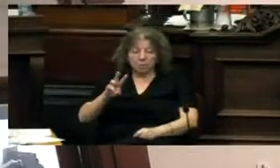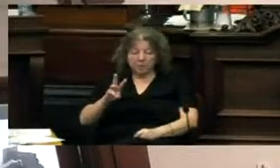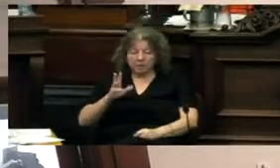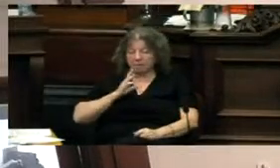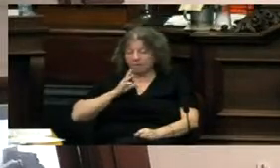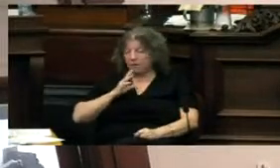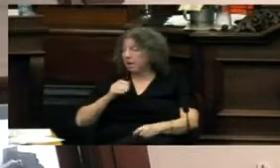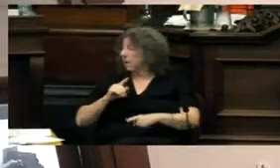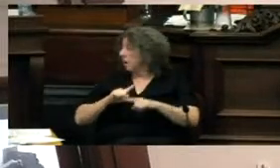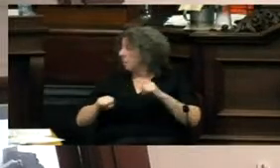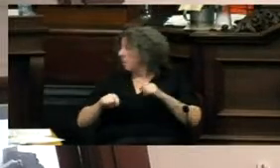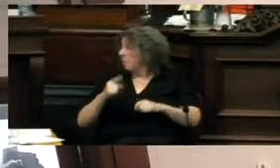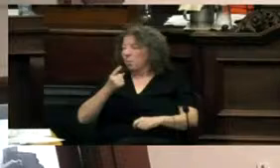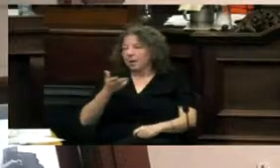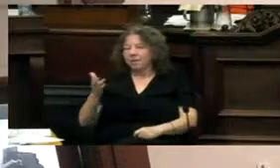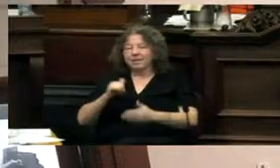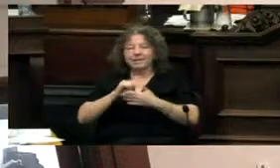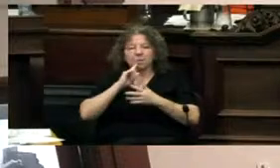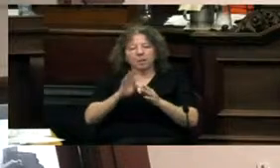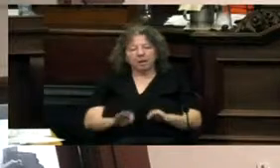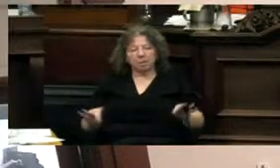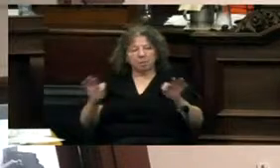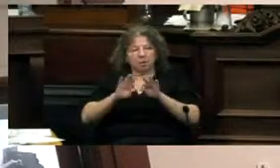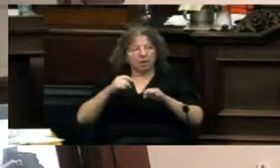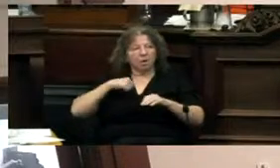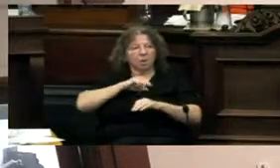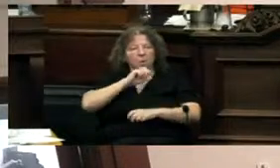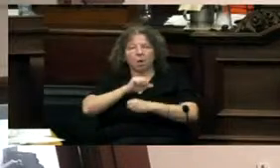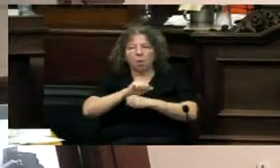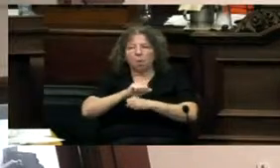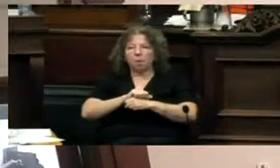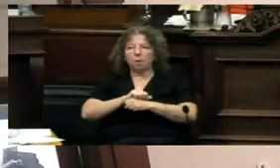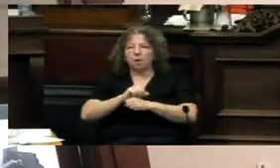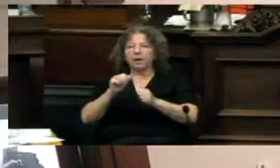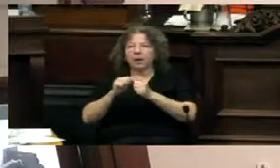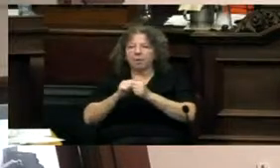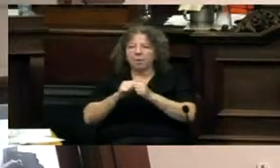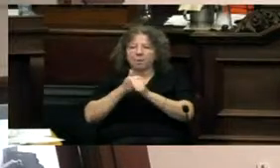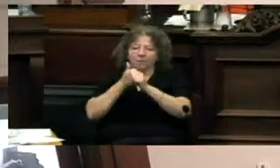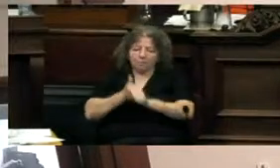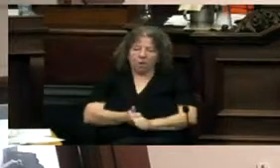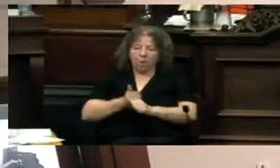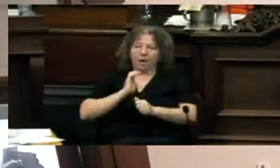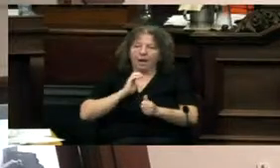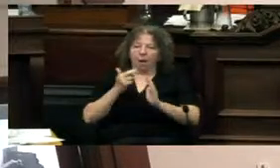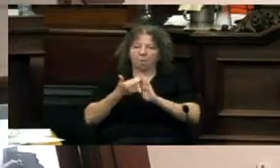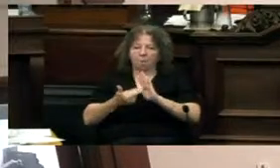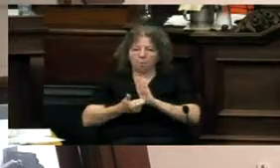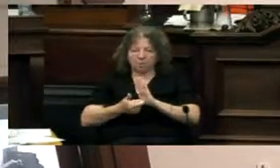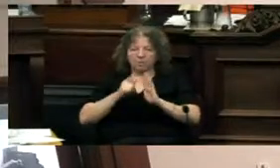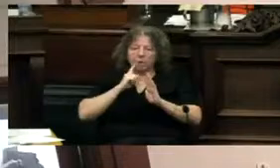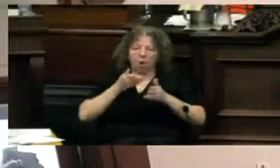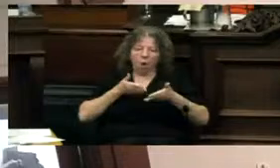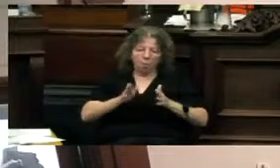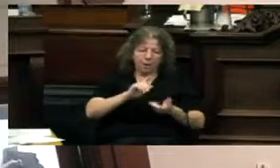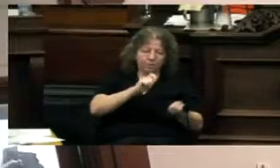end of it. If you believe that, in fact, it's a one off and it's not. And we can just have a